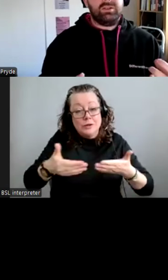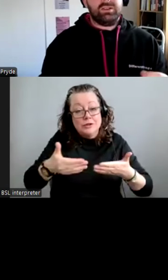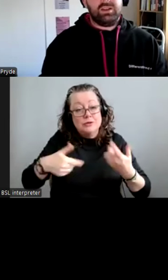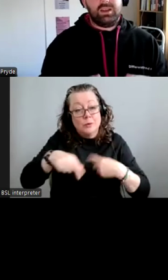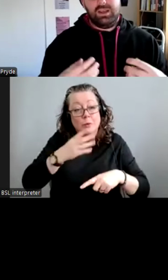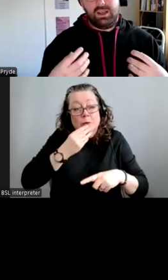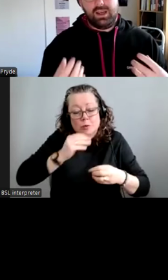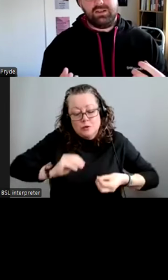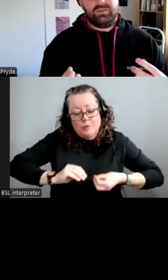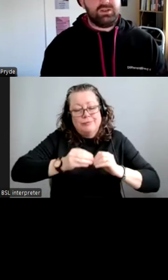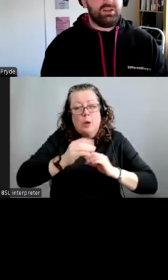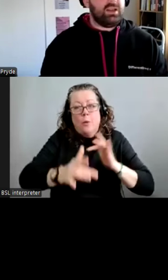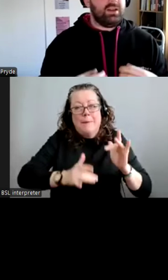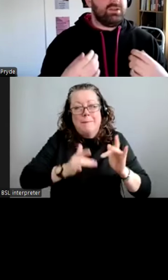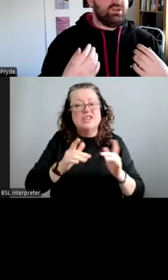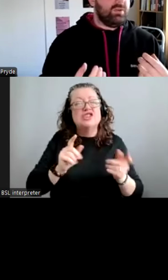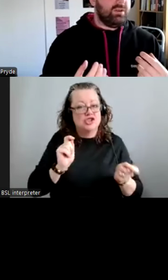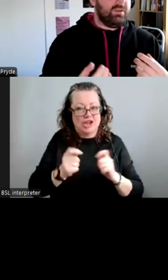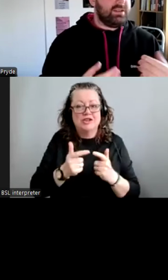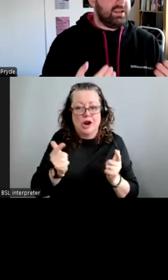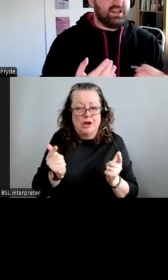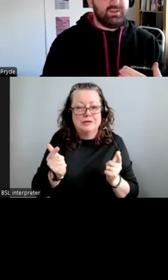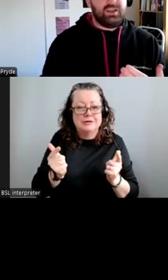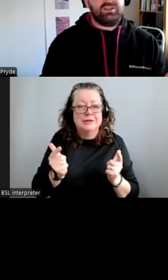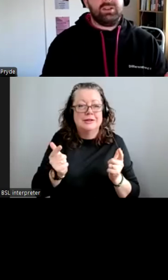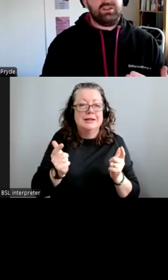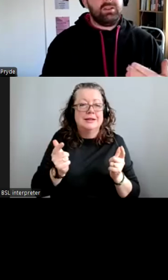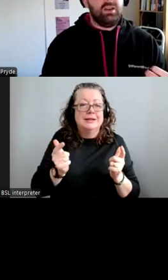Such as like a header, which contains your like site navigation,